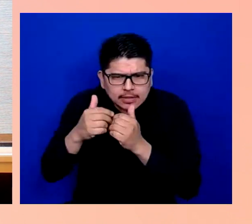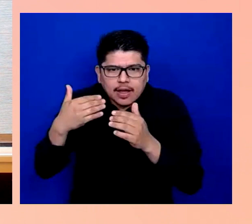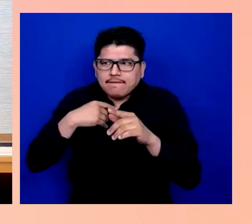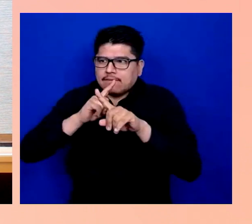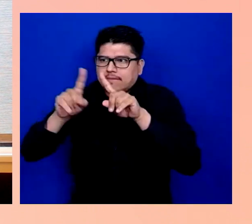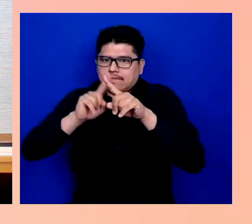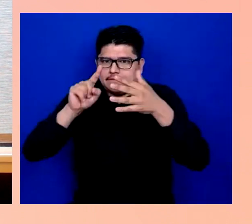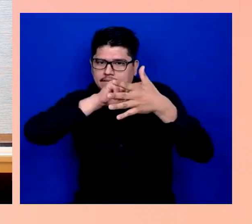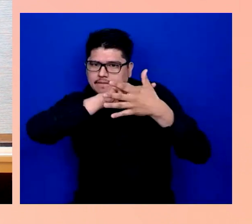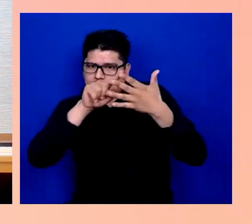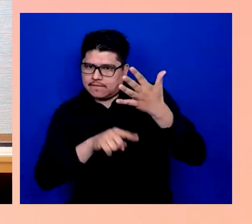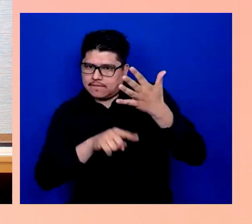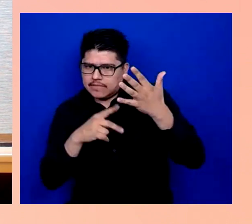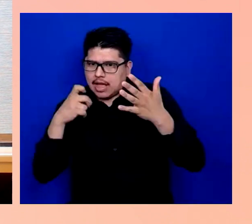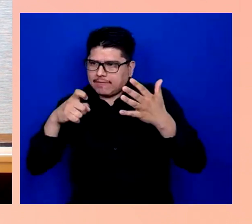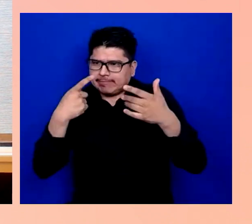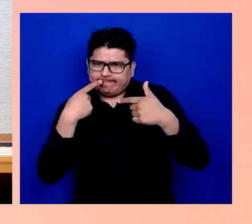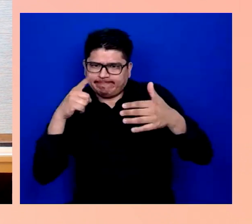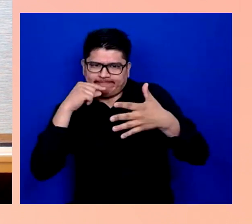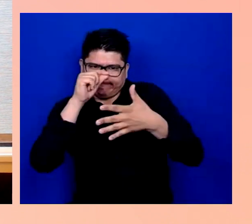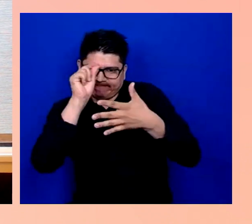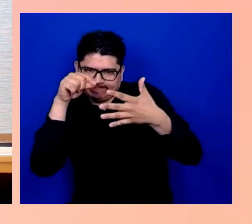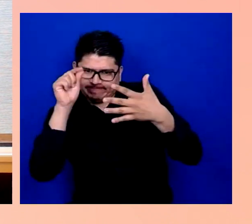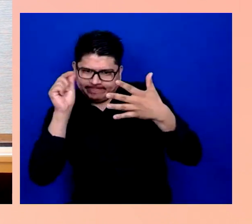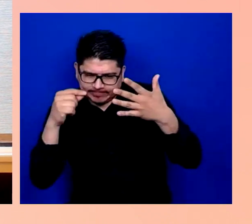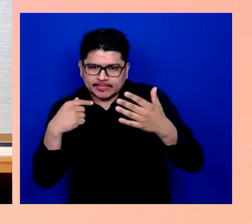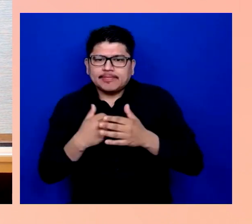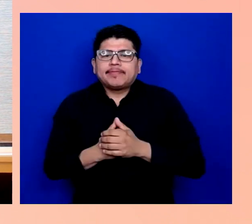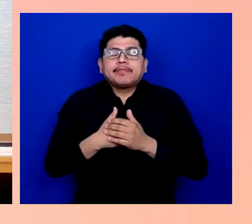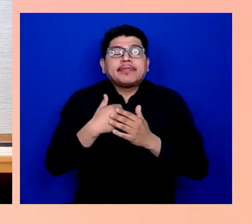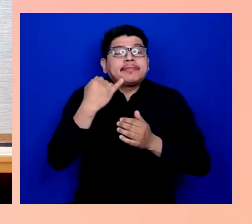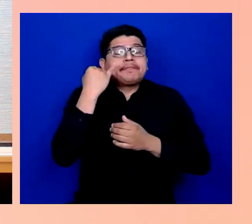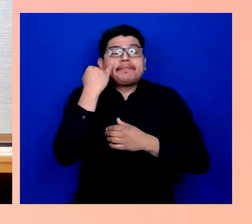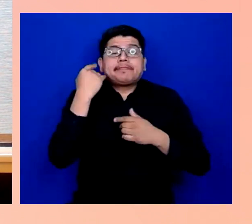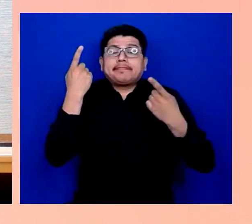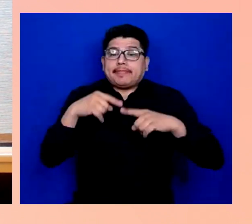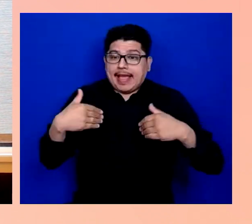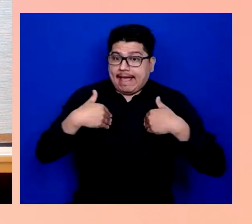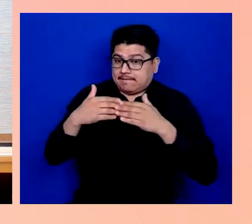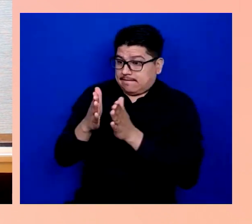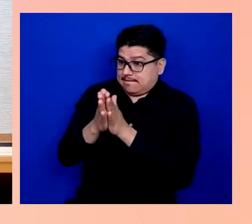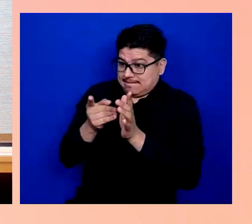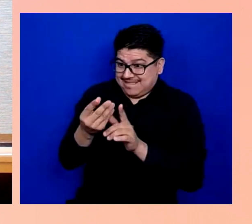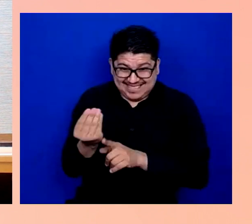If we always have that motivation in mind, we can create an experience that allows you to really keep that motivation